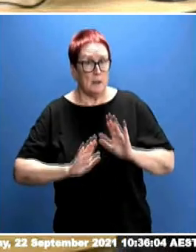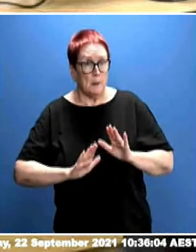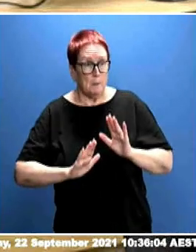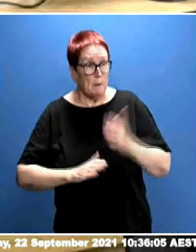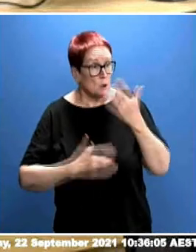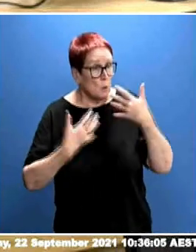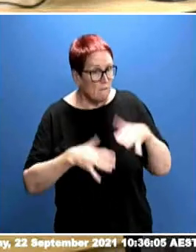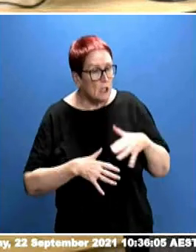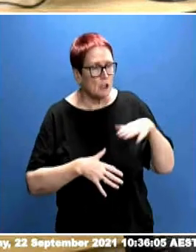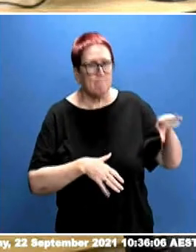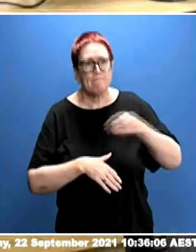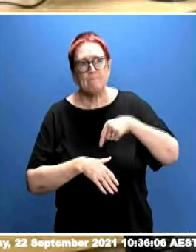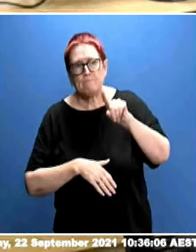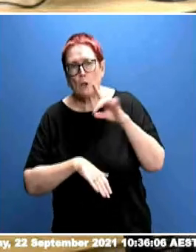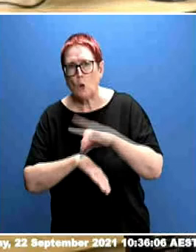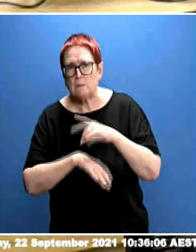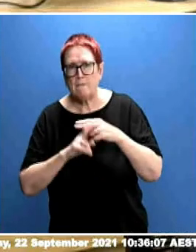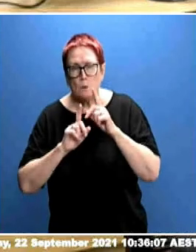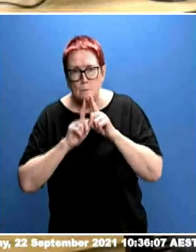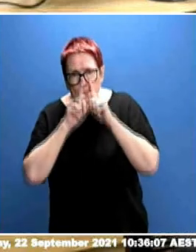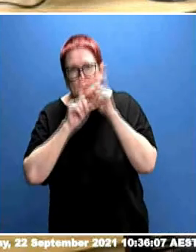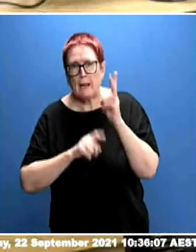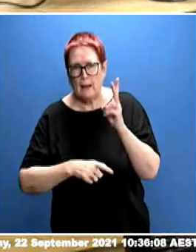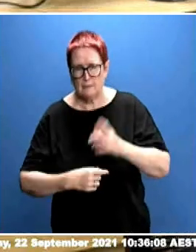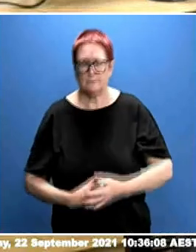after school to take her to the hospital to have it installed.